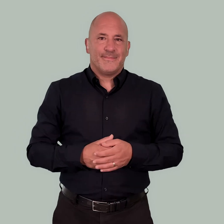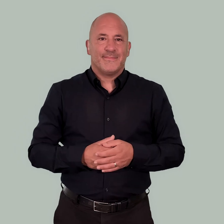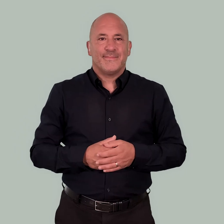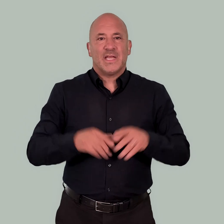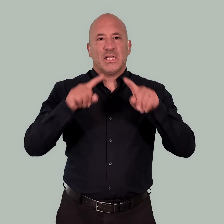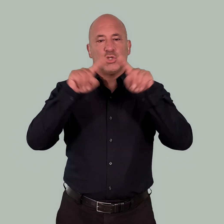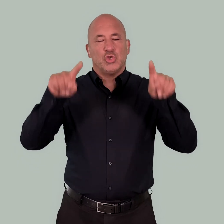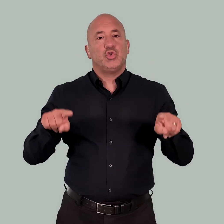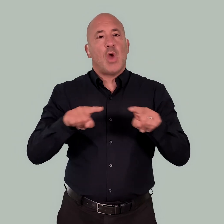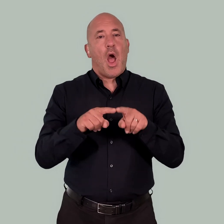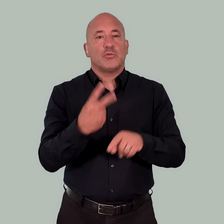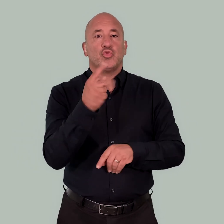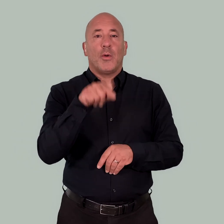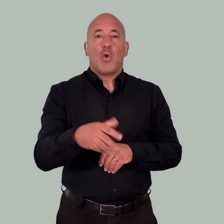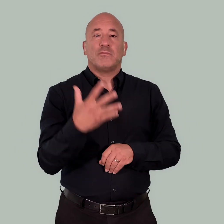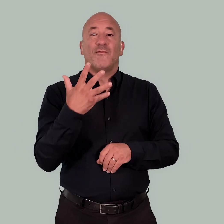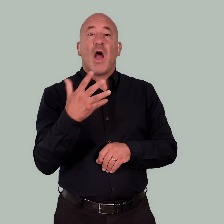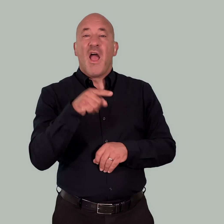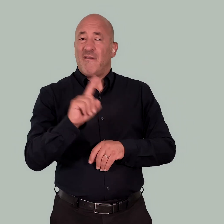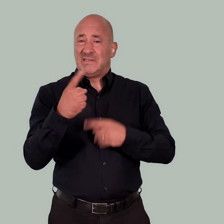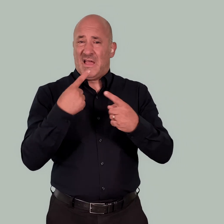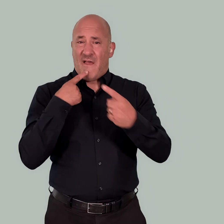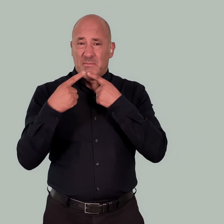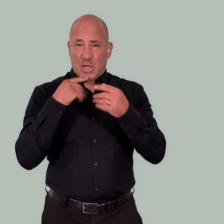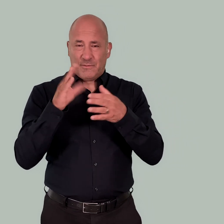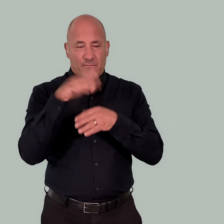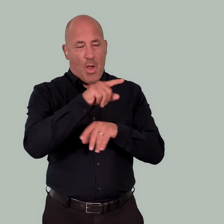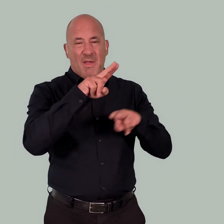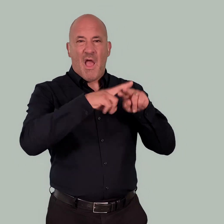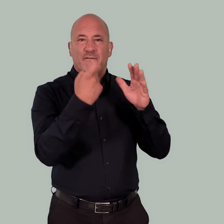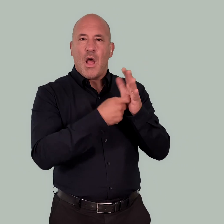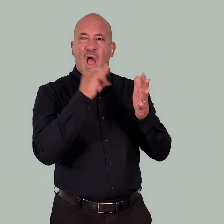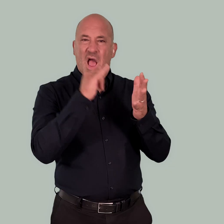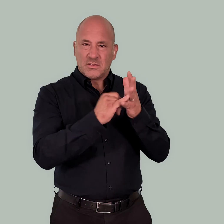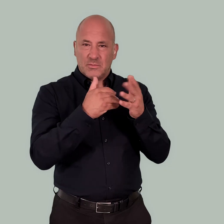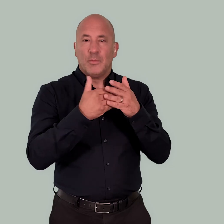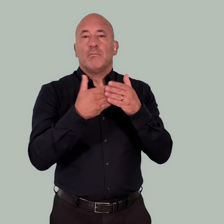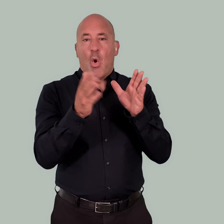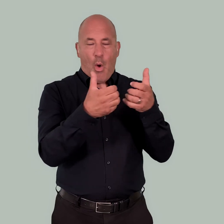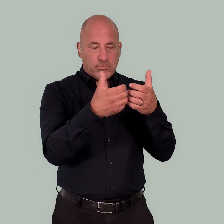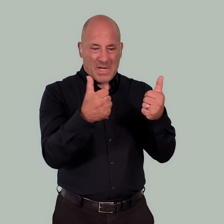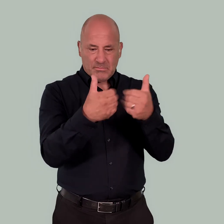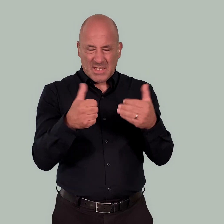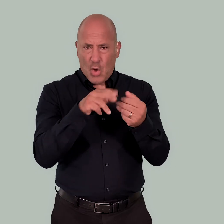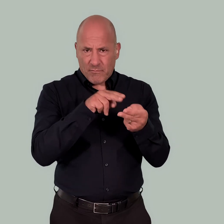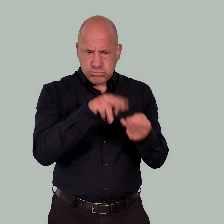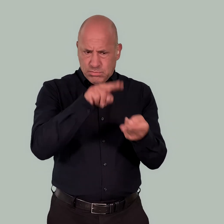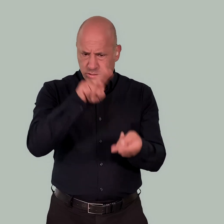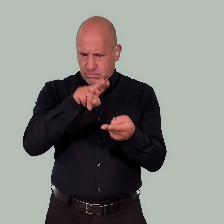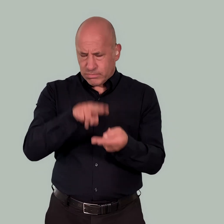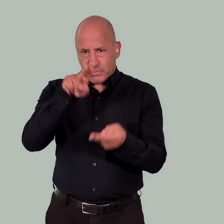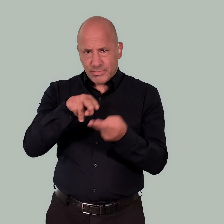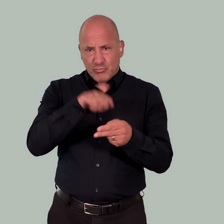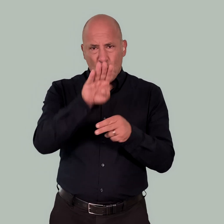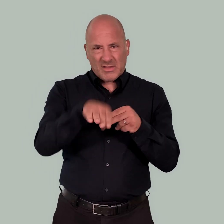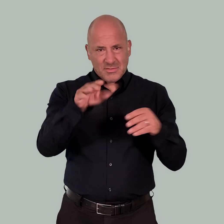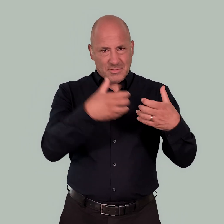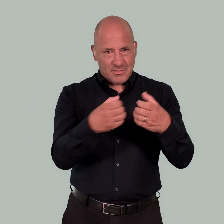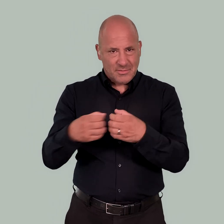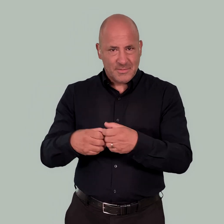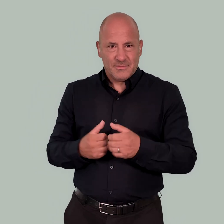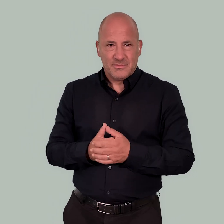Chart 2.5 displays information from the FRS with further disaggregation of trends.